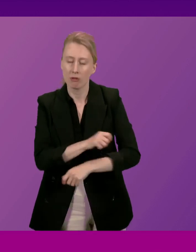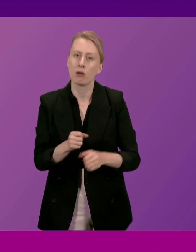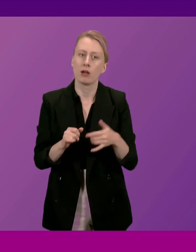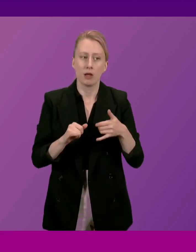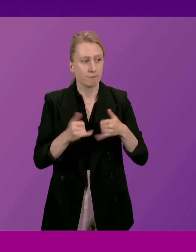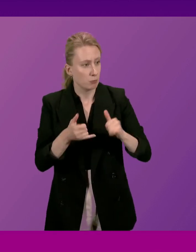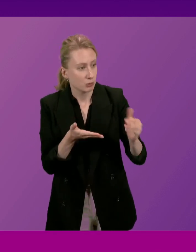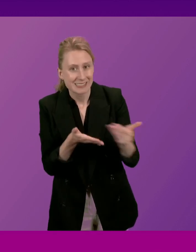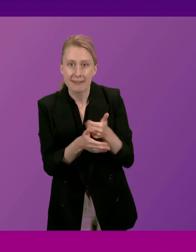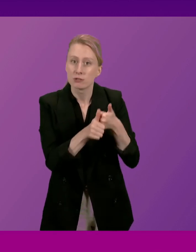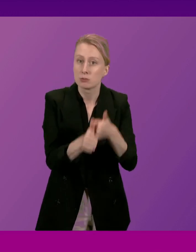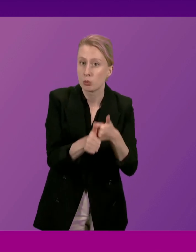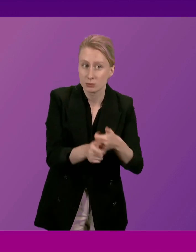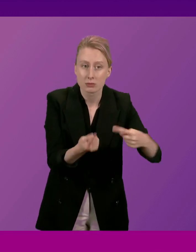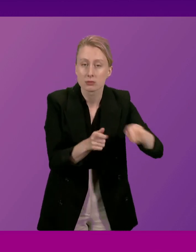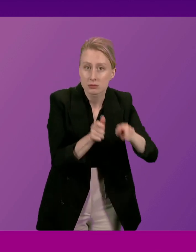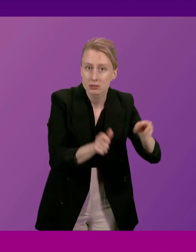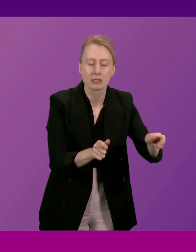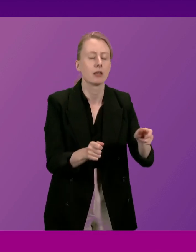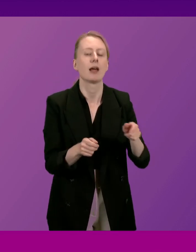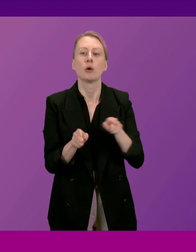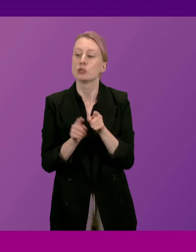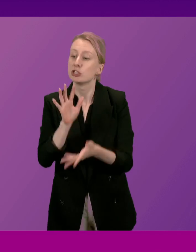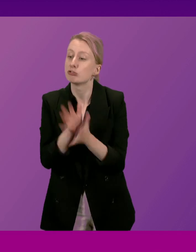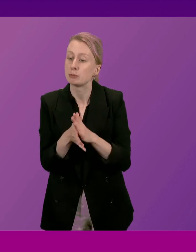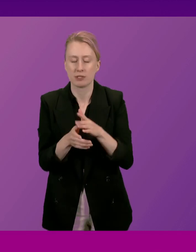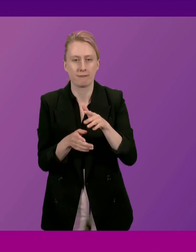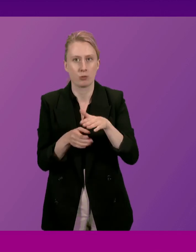for supporters, and that we minimise disruption for local communities.